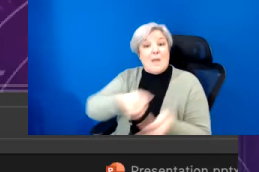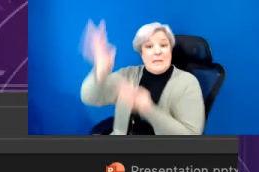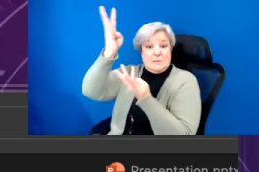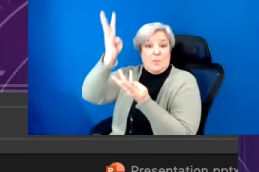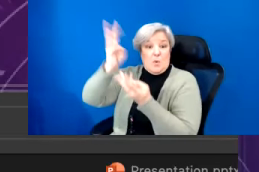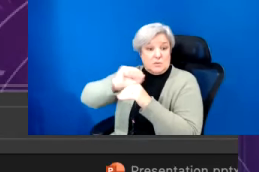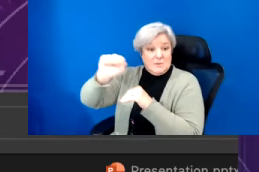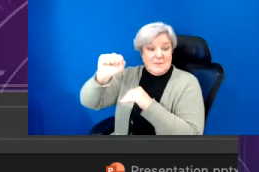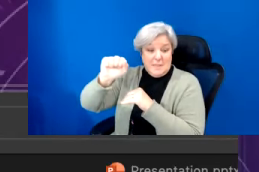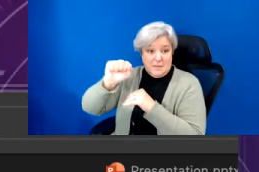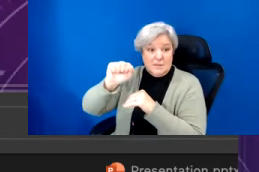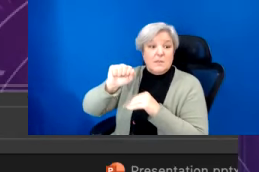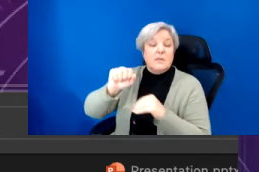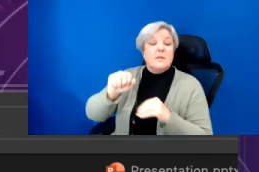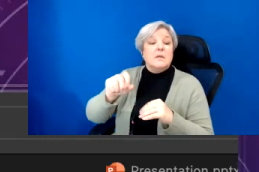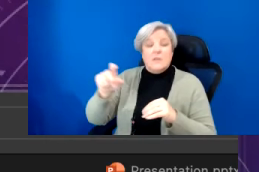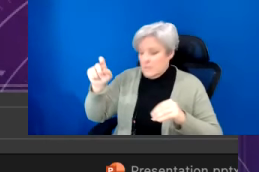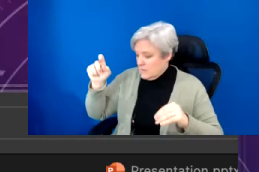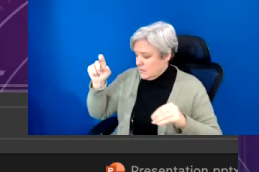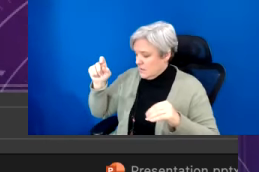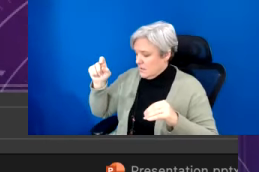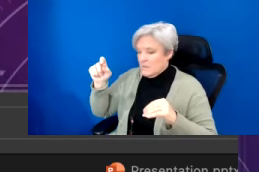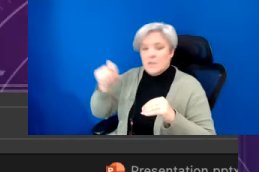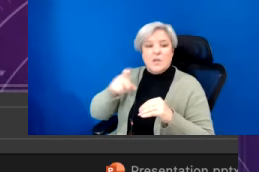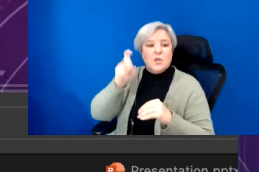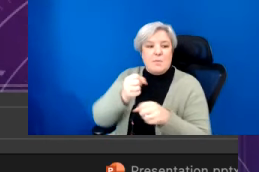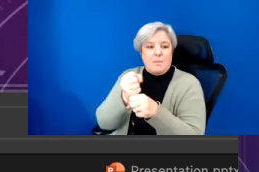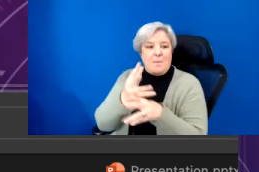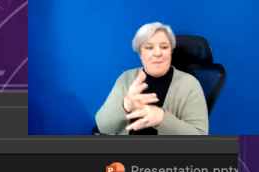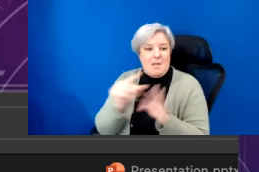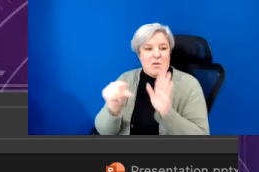that you will need to do to prepare your gradebook for the export.